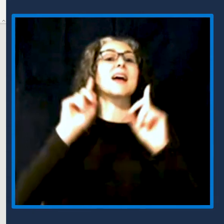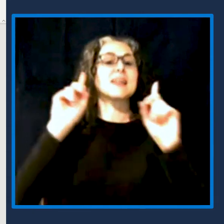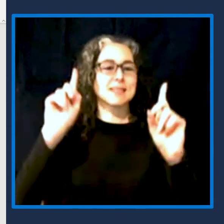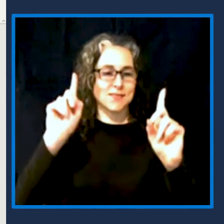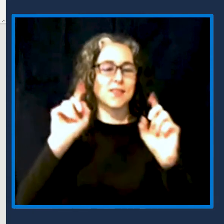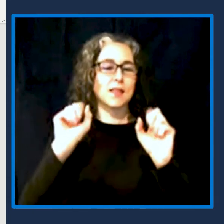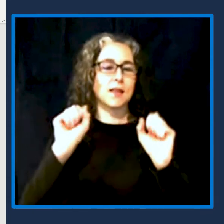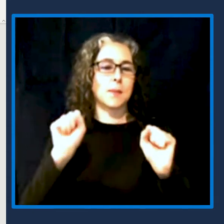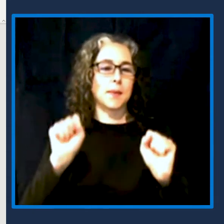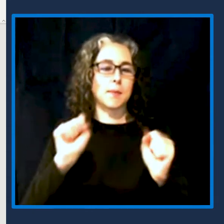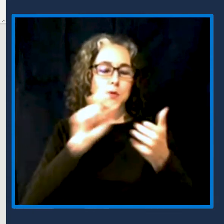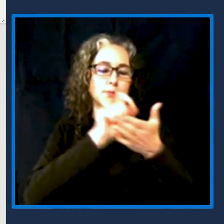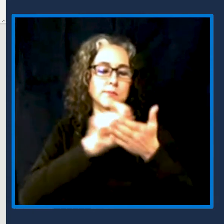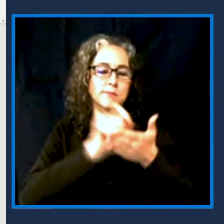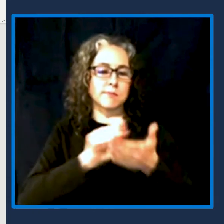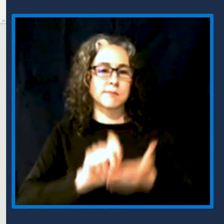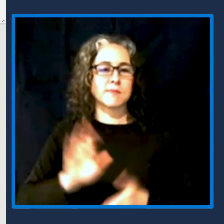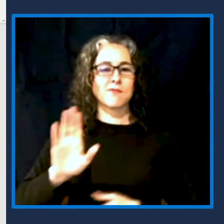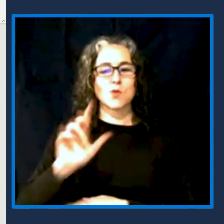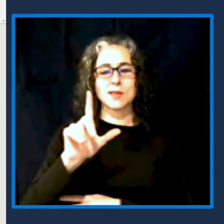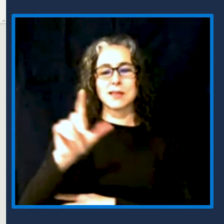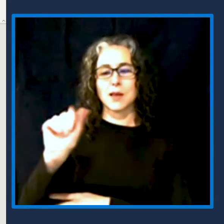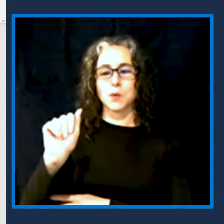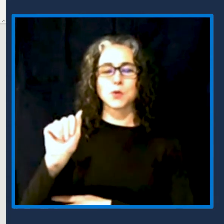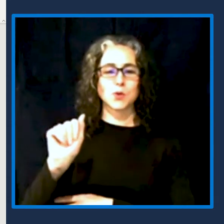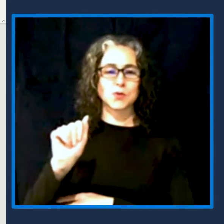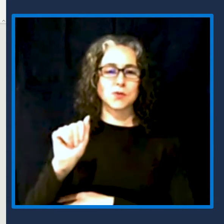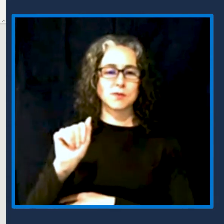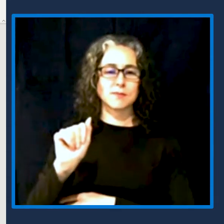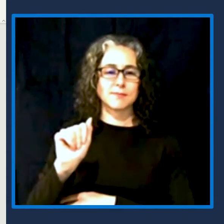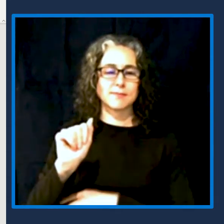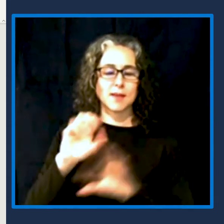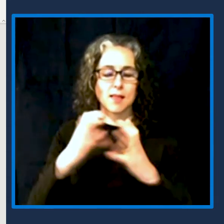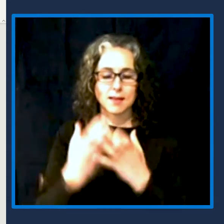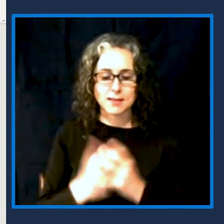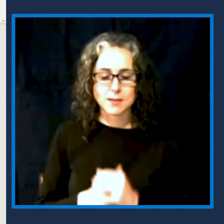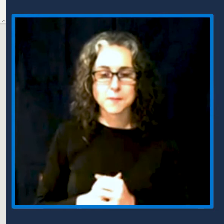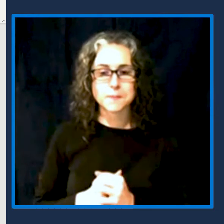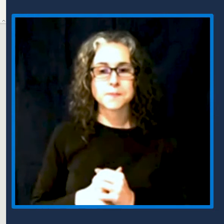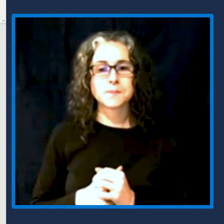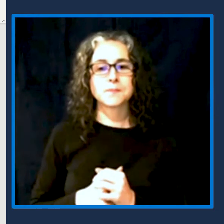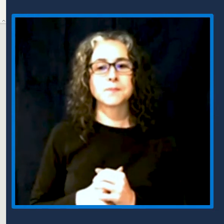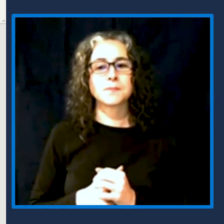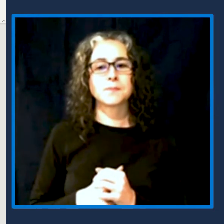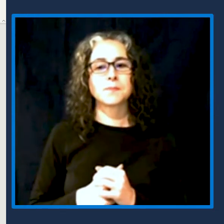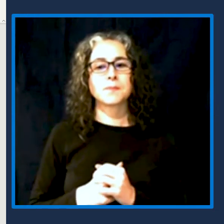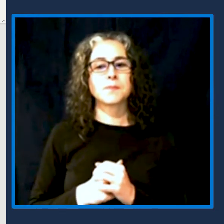to create content for his language arts class so here you'll find we are under our home tab